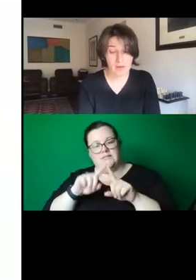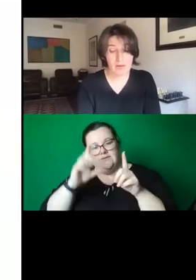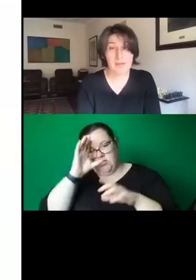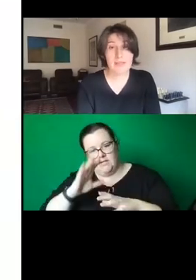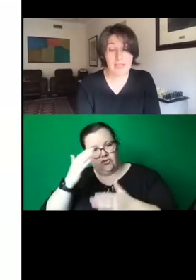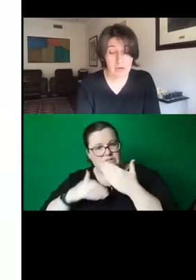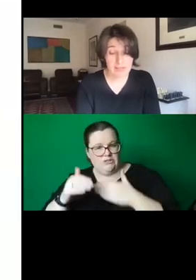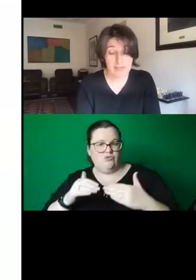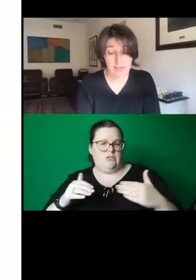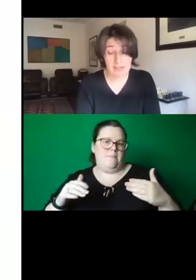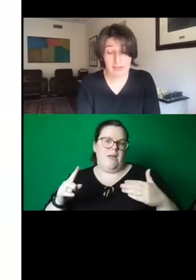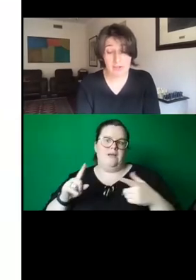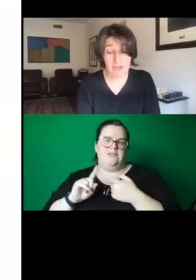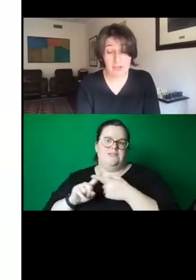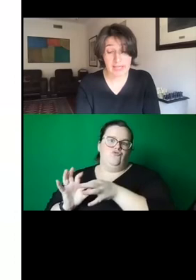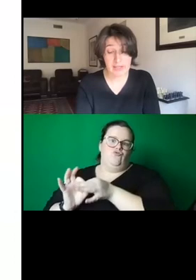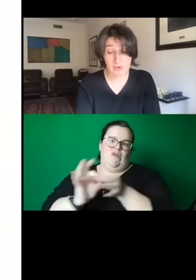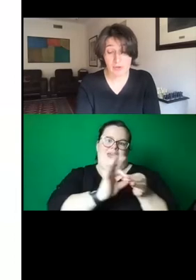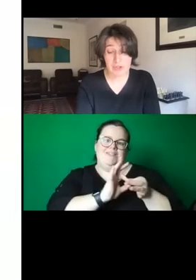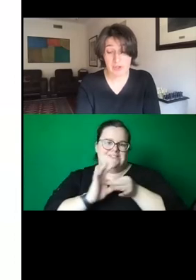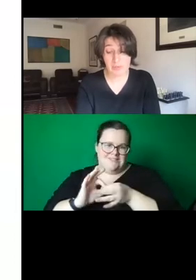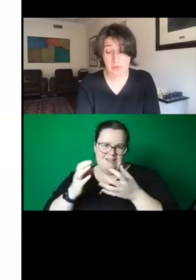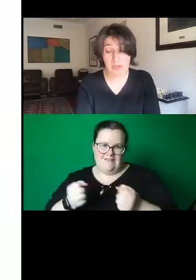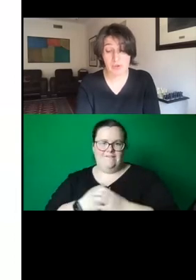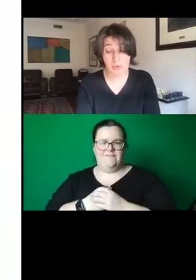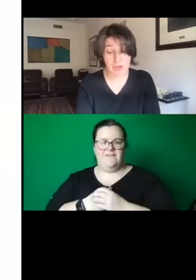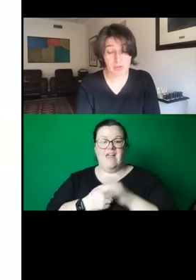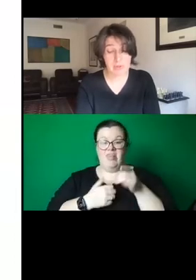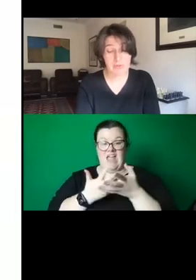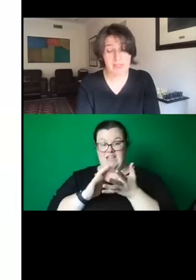this is how i discovered the original head of the russian empire in georgia when i was staying with